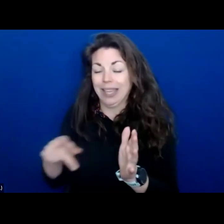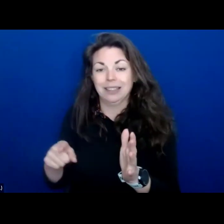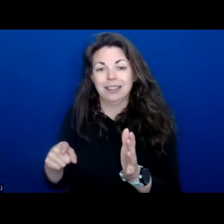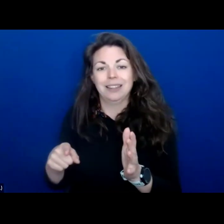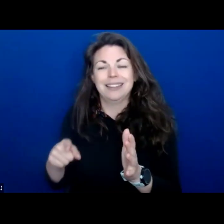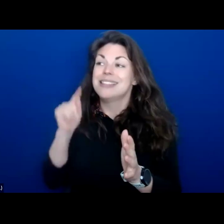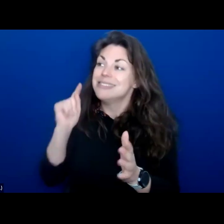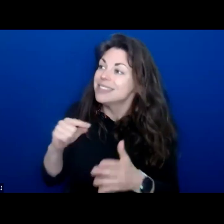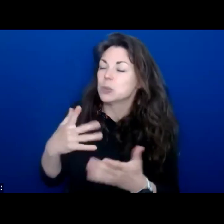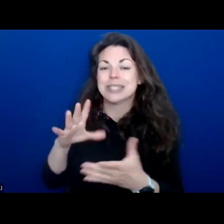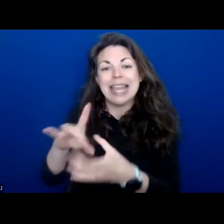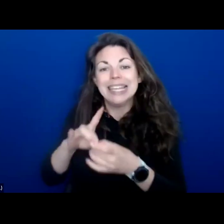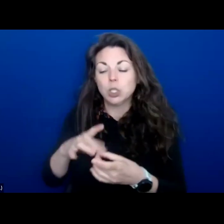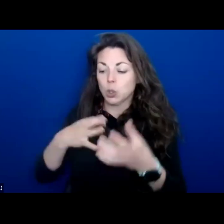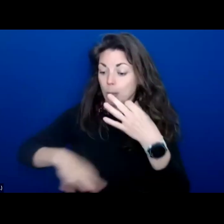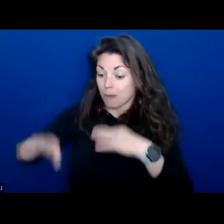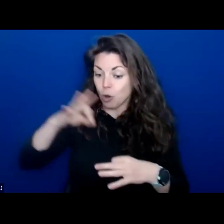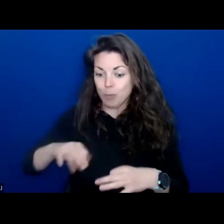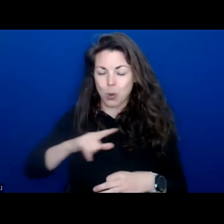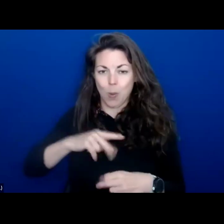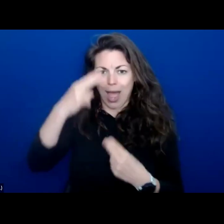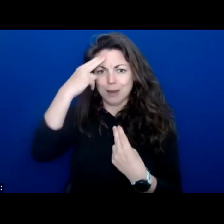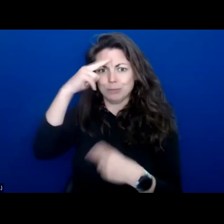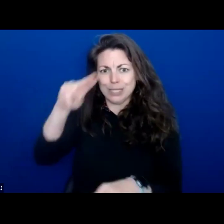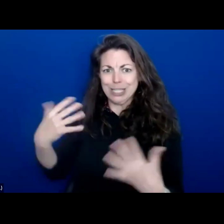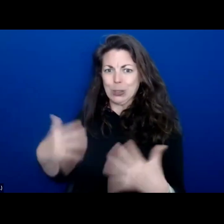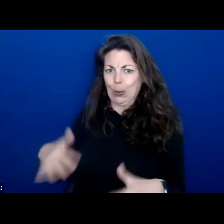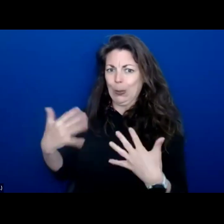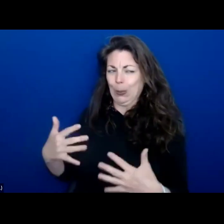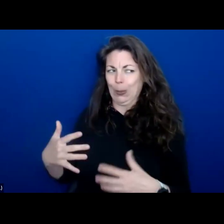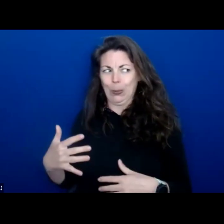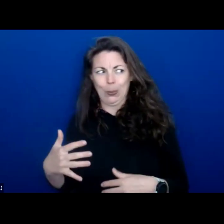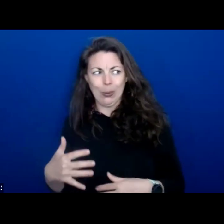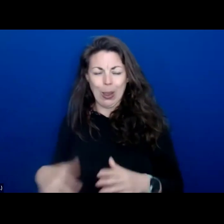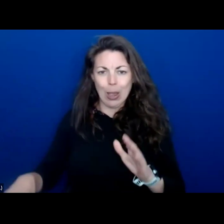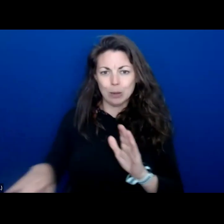it was part of the prestige, it was part of the brand recognition. And in retrospect,